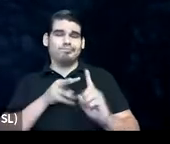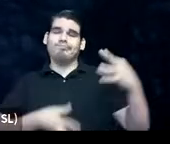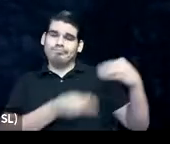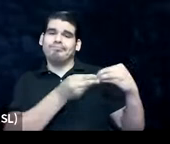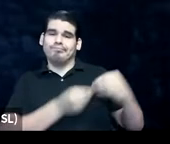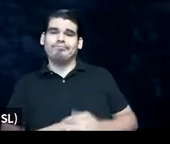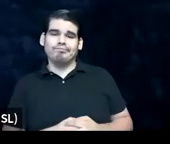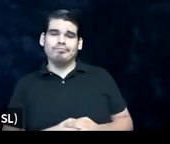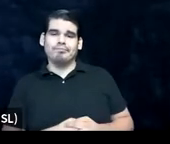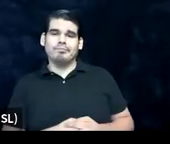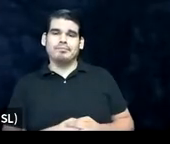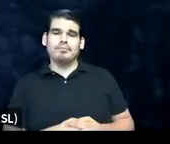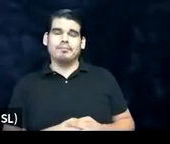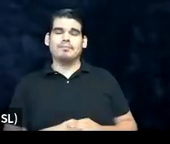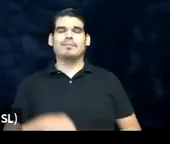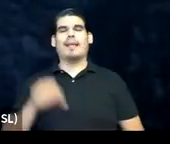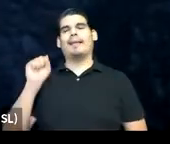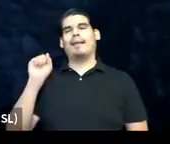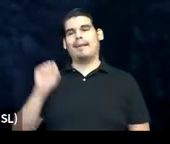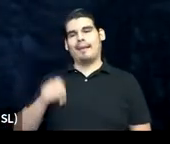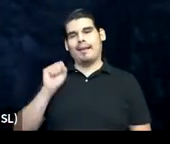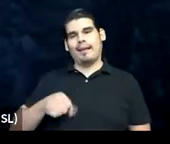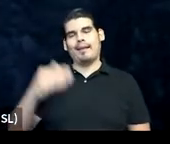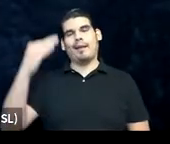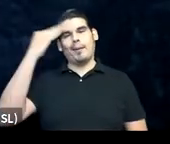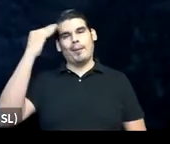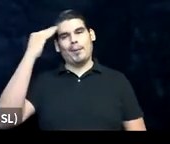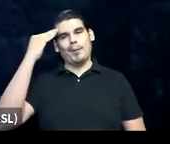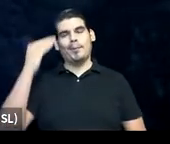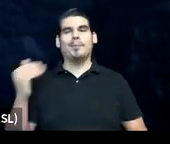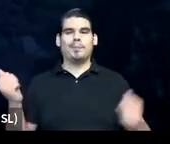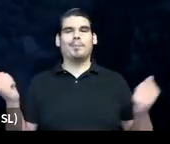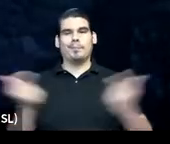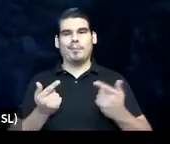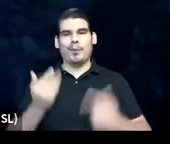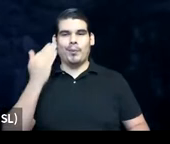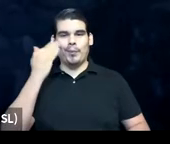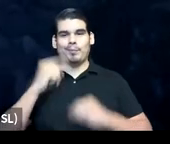given the time, so that's that's really a great, great thing to think about writing as well.